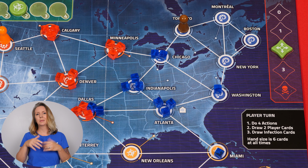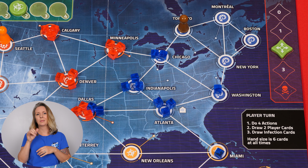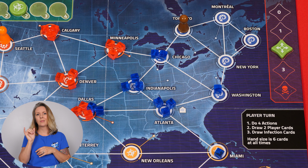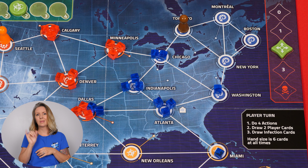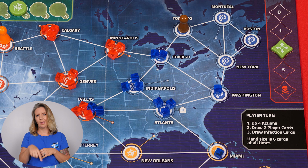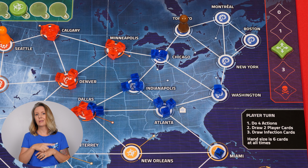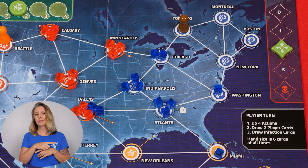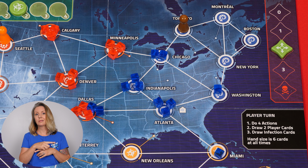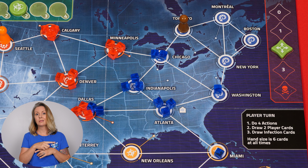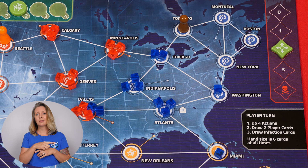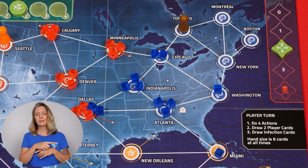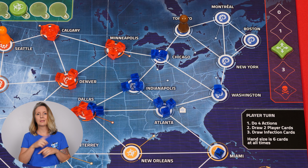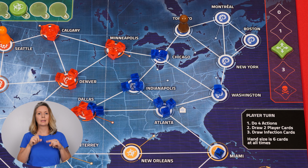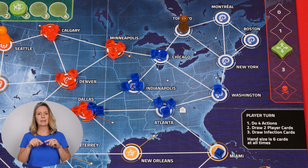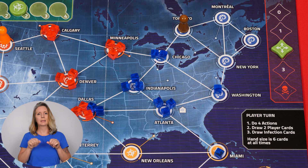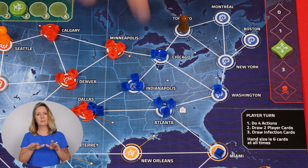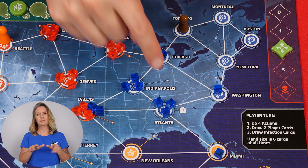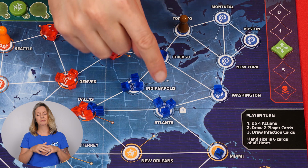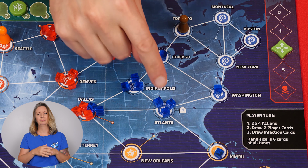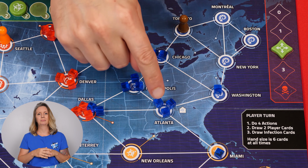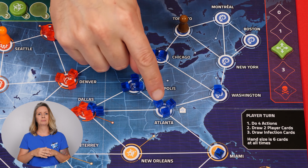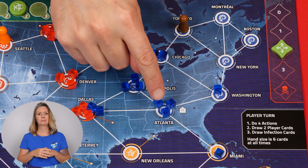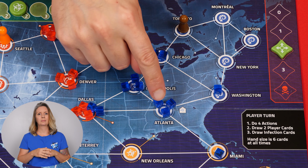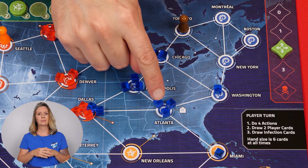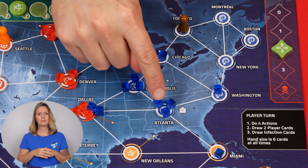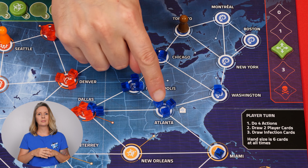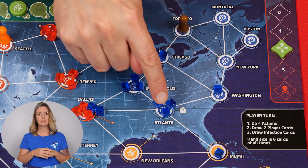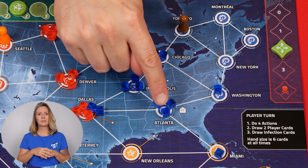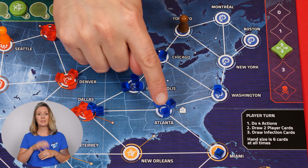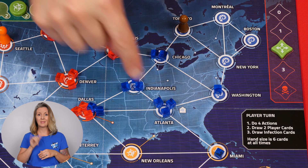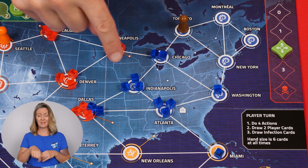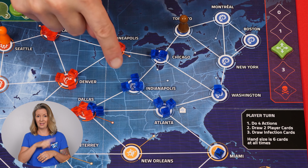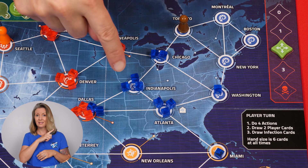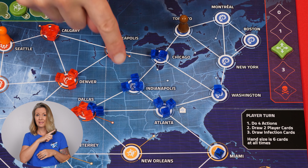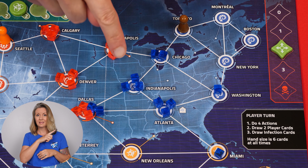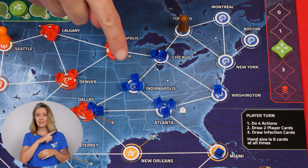epidemic card. So in this example, that means that this new outbreaking city, will not cause